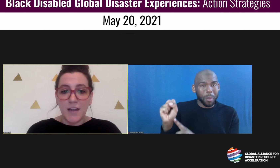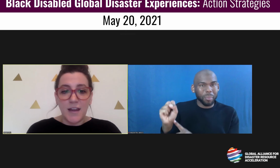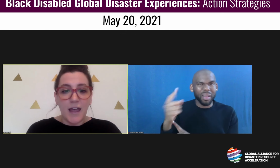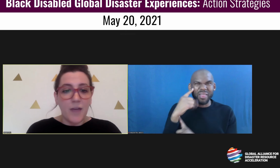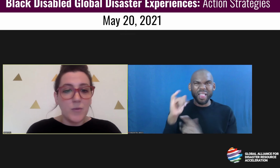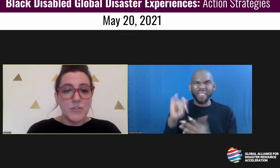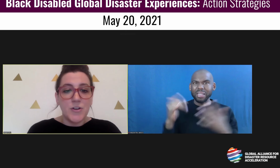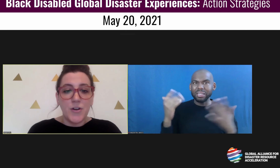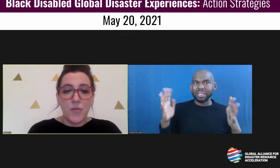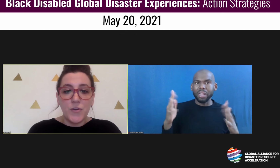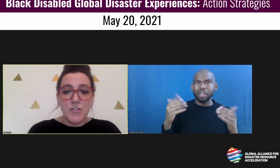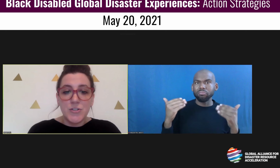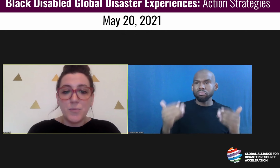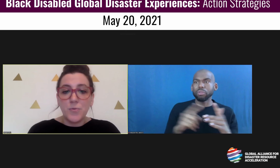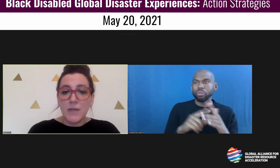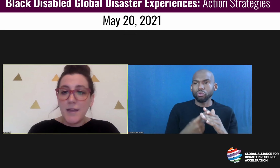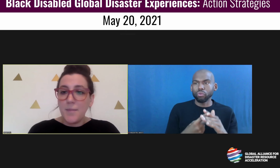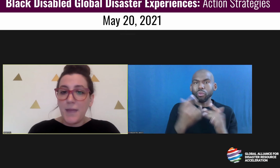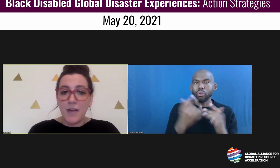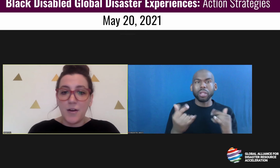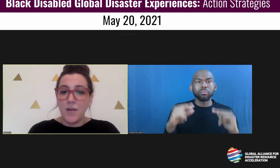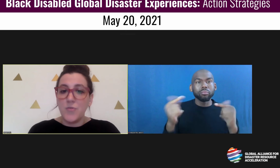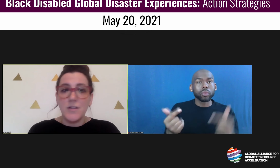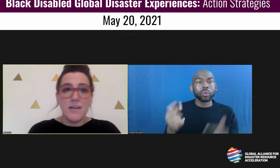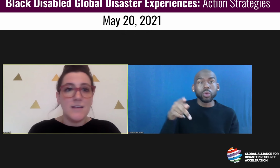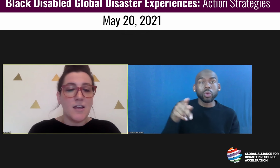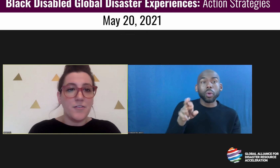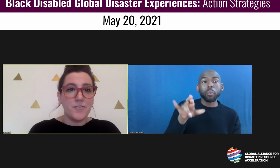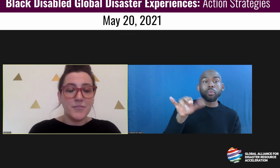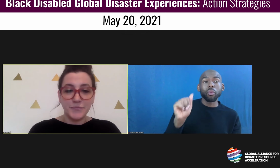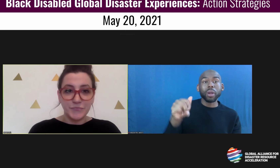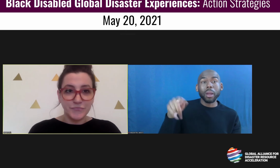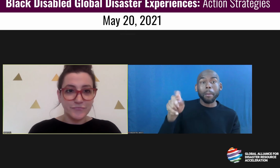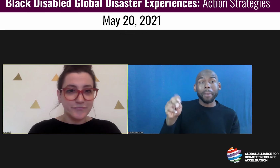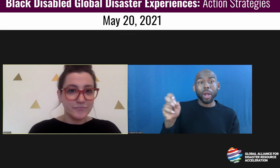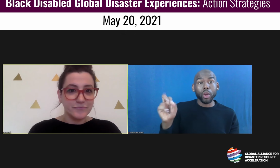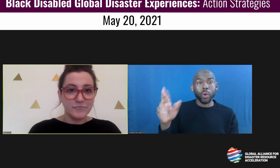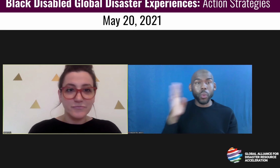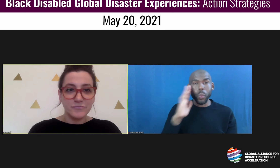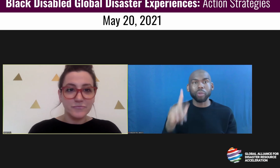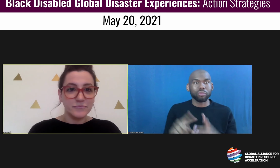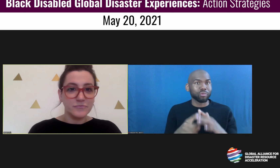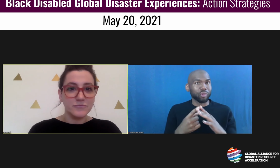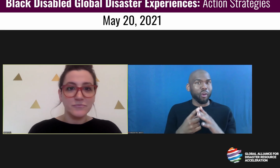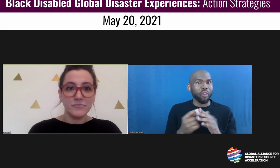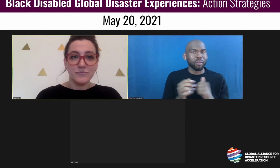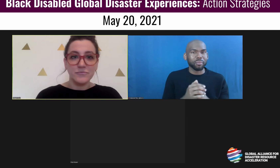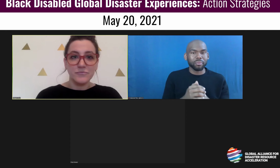started. I will turn it over to Priya Penner, who will kick us off.